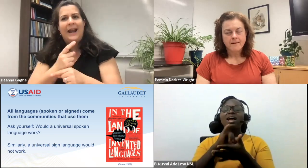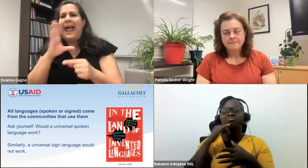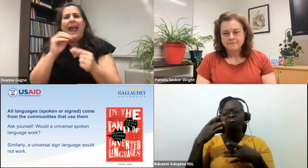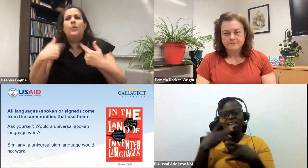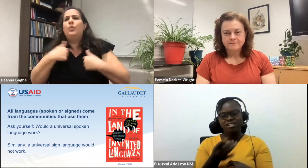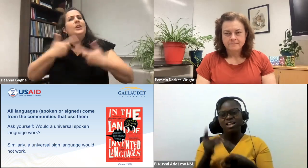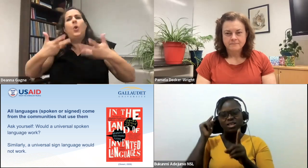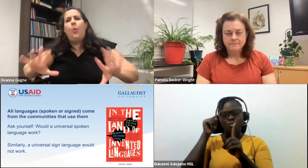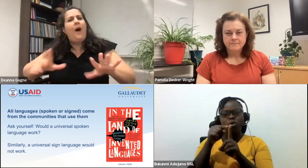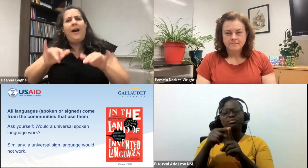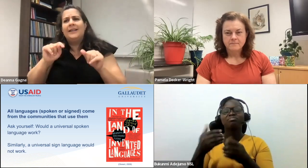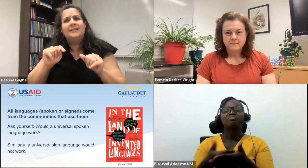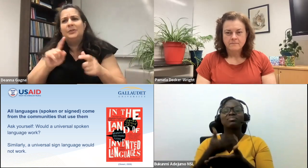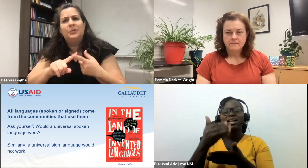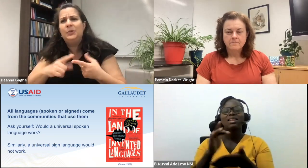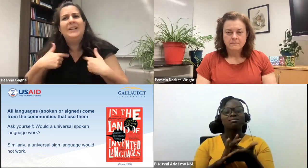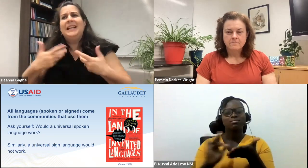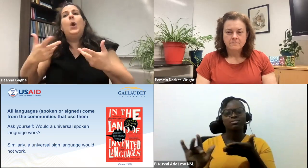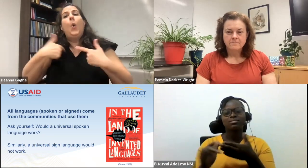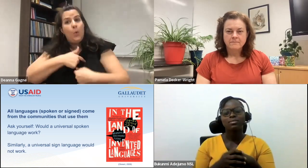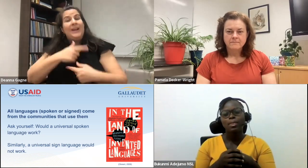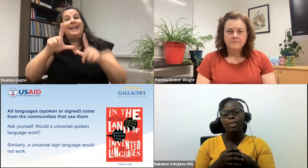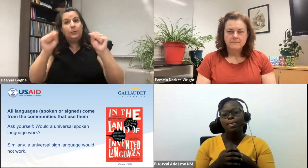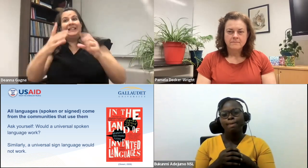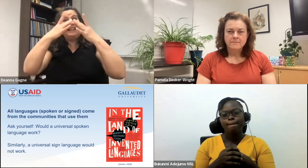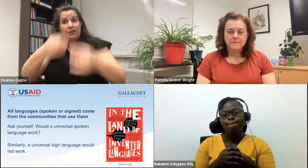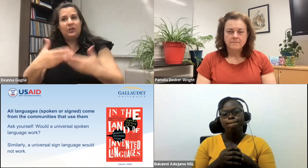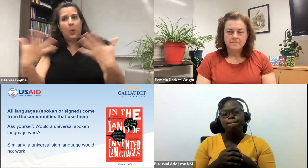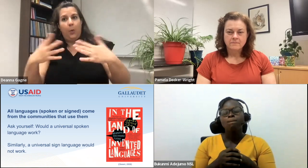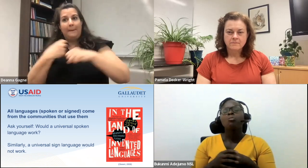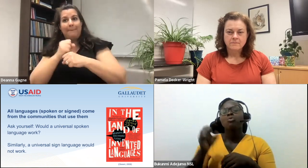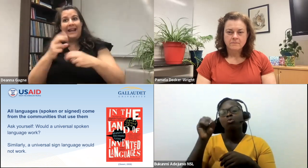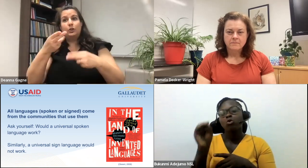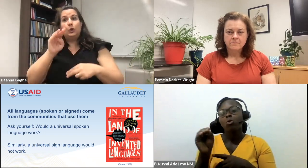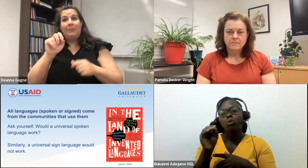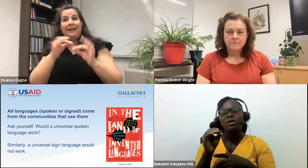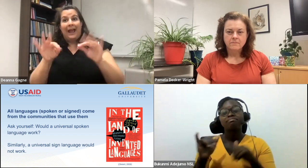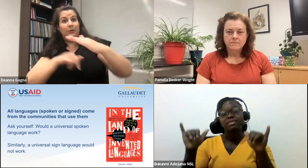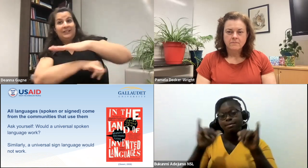an artificial approach to create a a pan, a global sign. Language won't work.